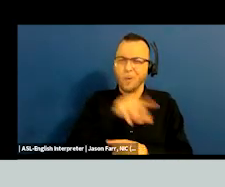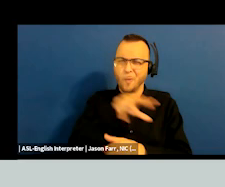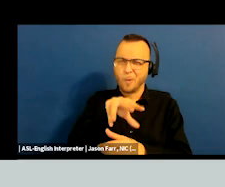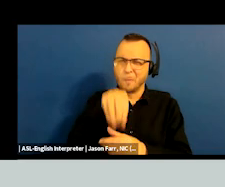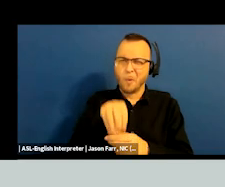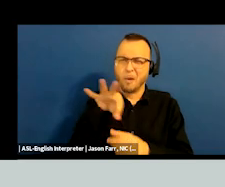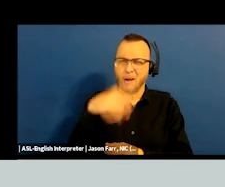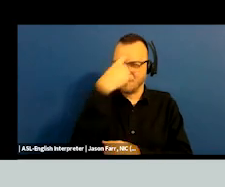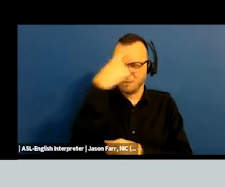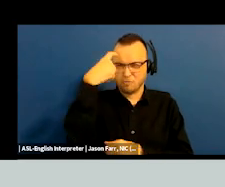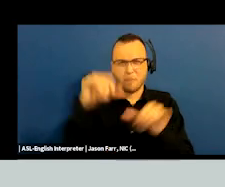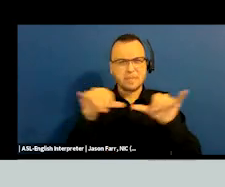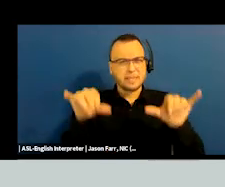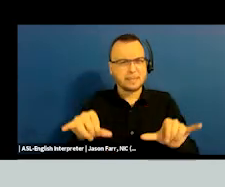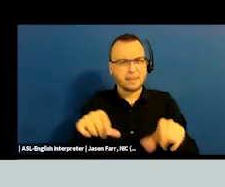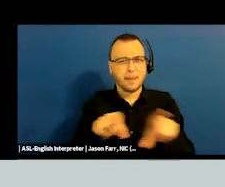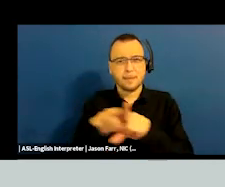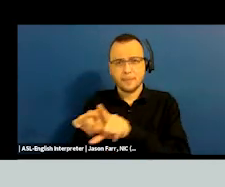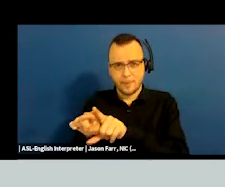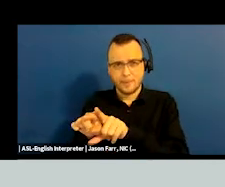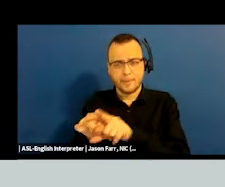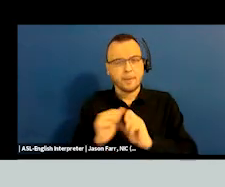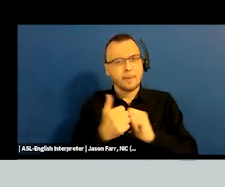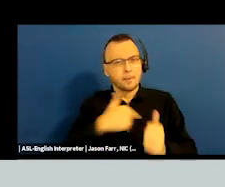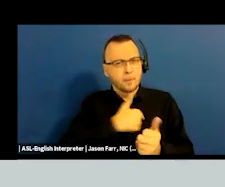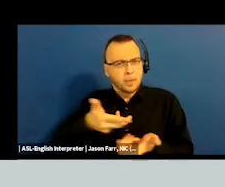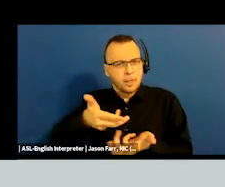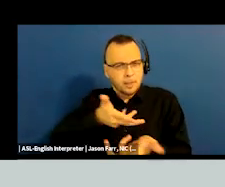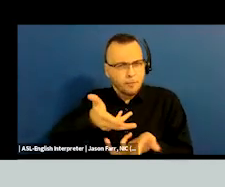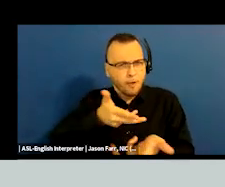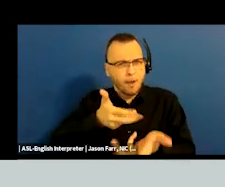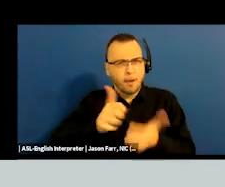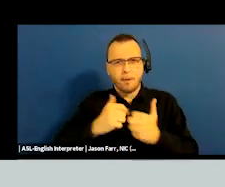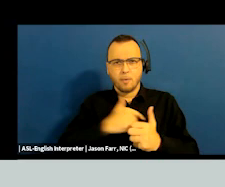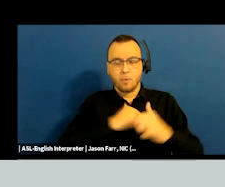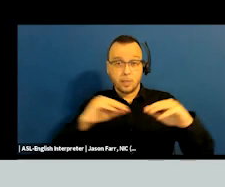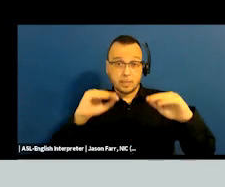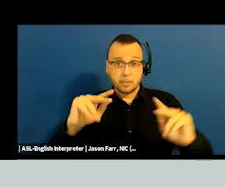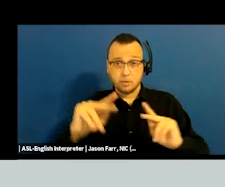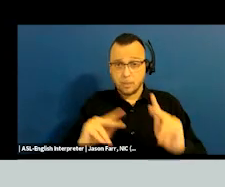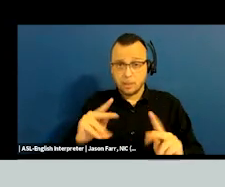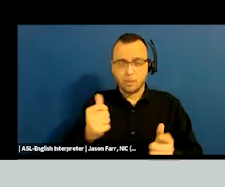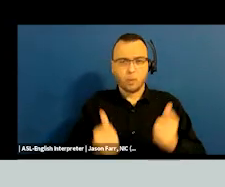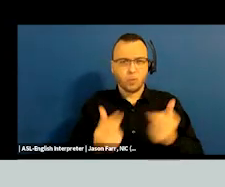to circle back as quickly as we would like or spend as much time due to the length of our visits.